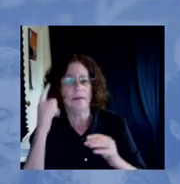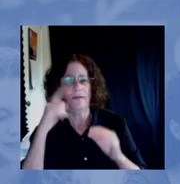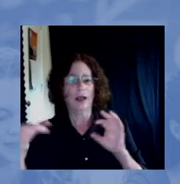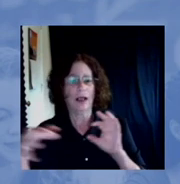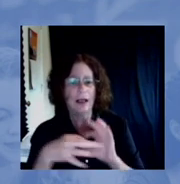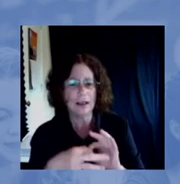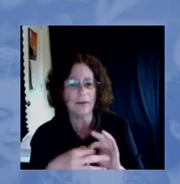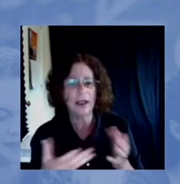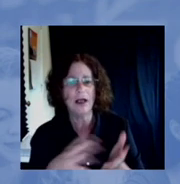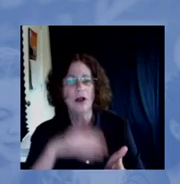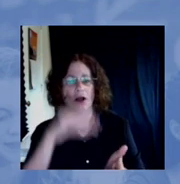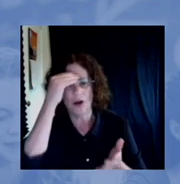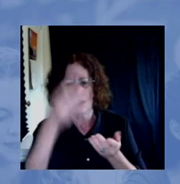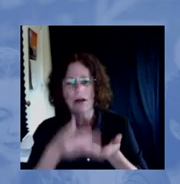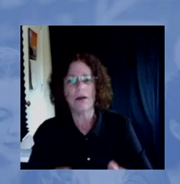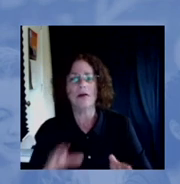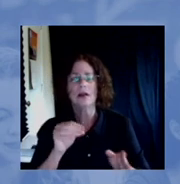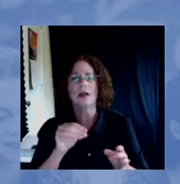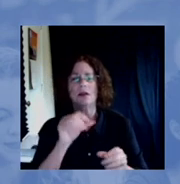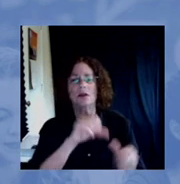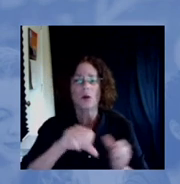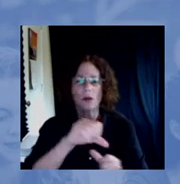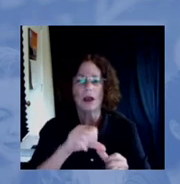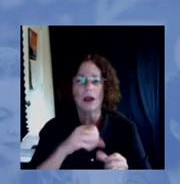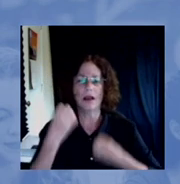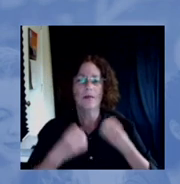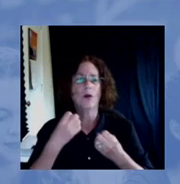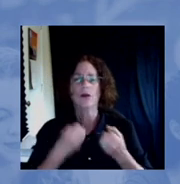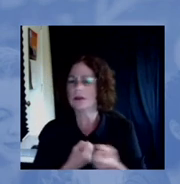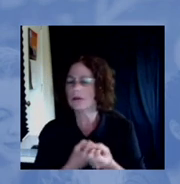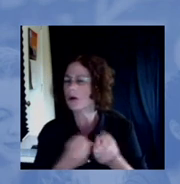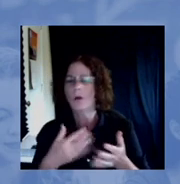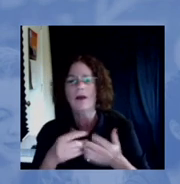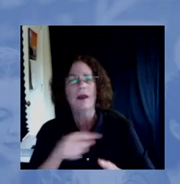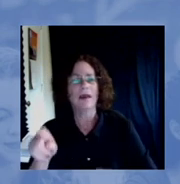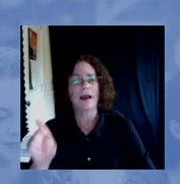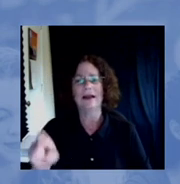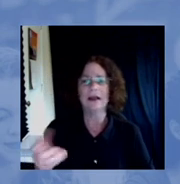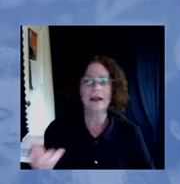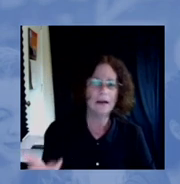LOSS AND SOCIAL, EMOTIONAL SUPPORT, WHATEVER THEY NEEDED, IN TERMS OF FOOD, DAILY FOOD